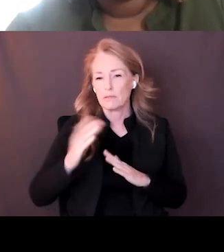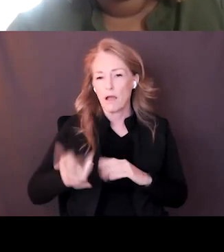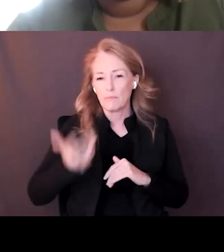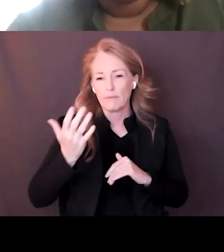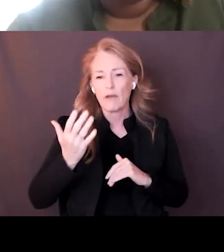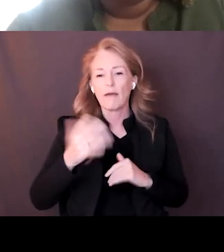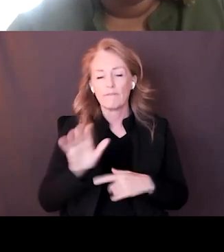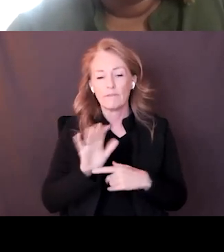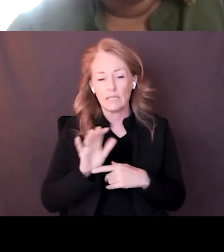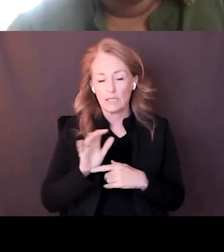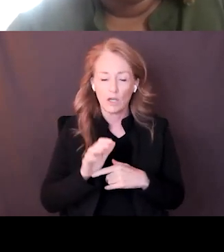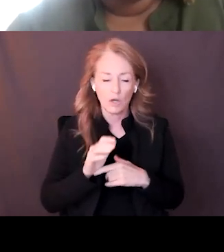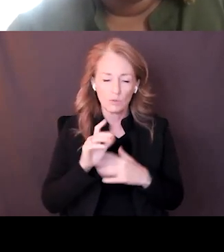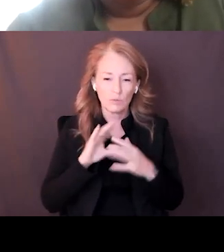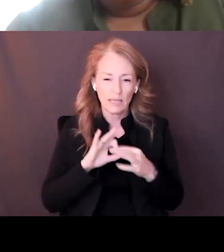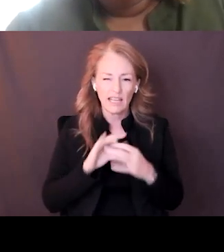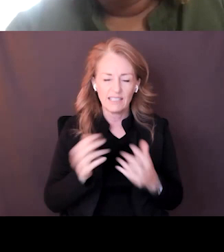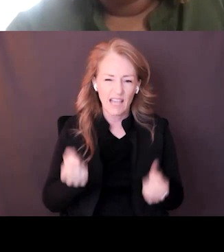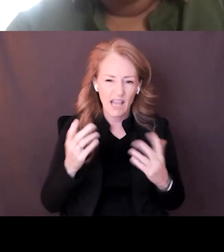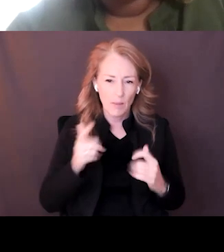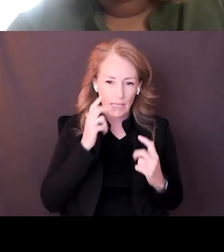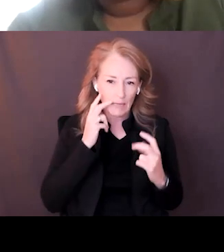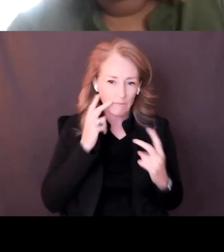YOUTUBE AND ZOOM LINKS.